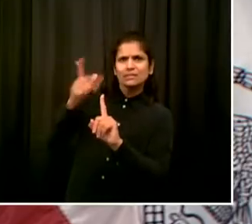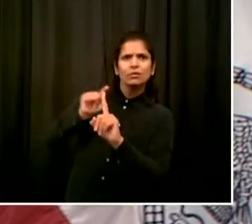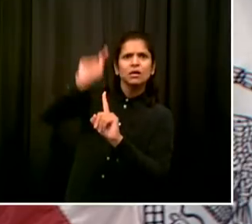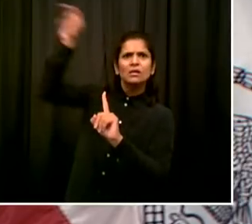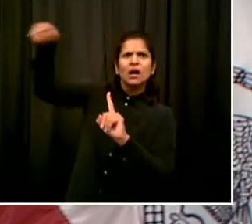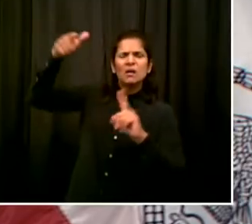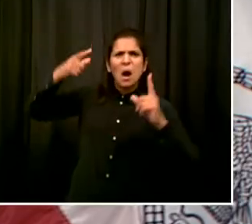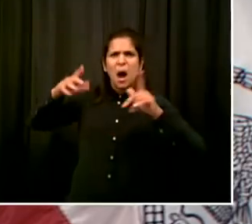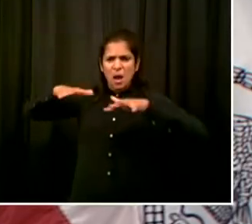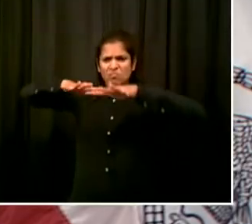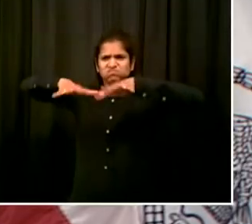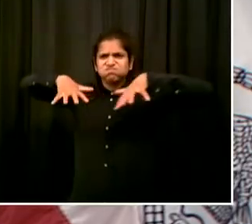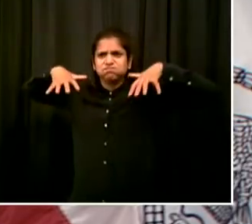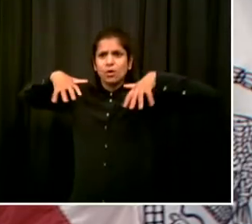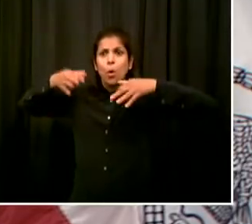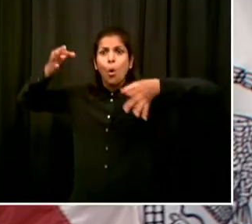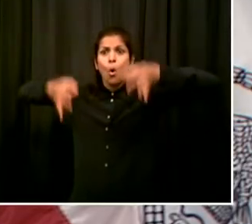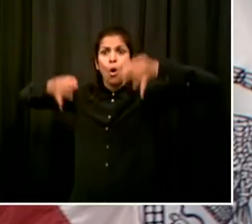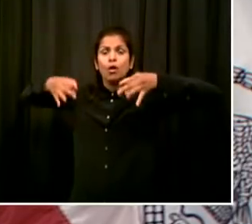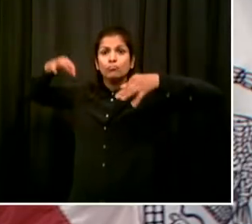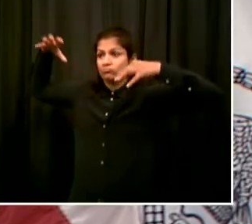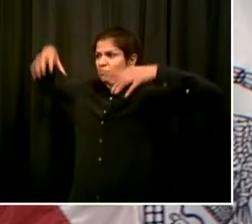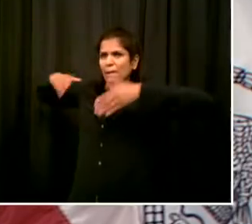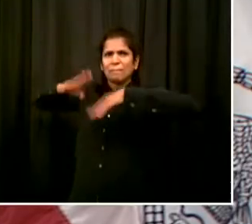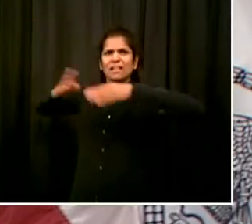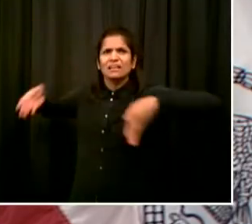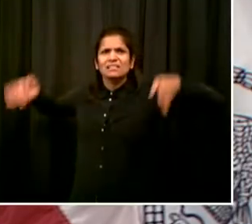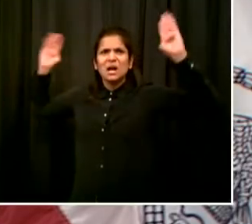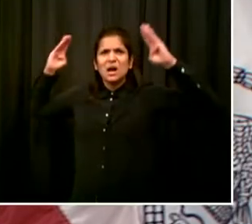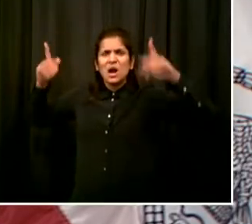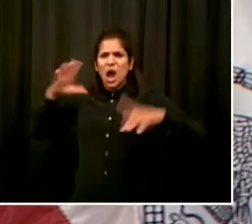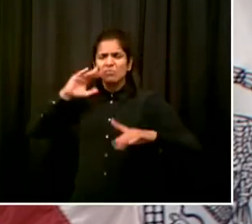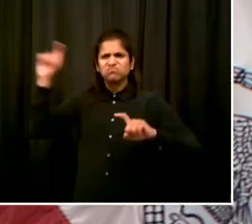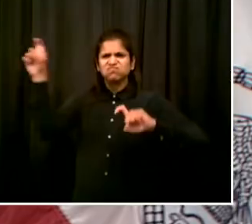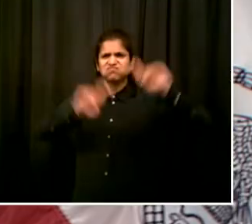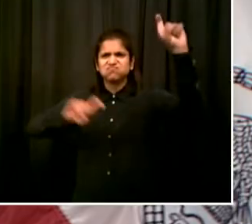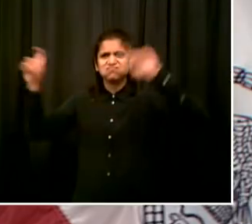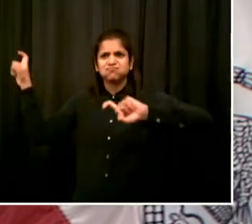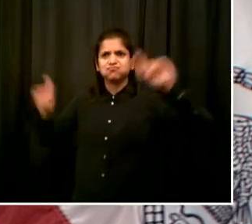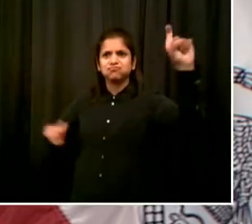CITY HALL WITH